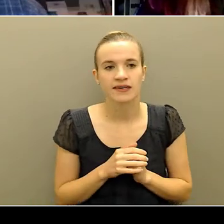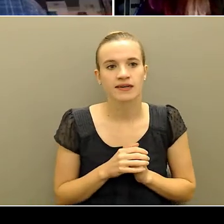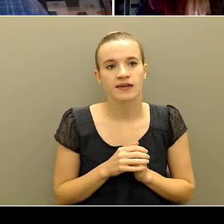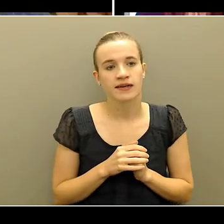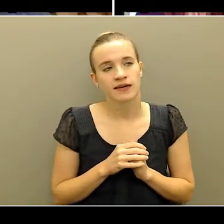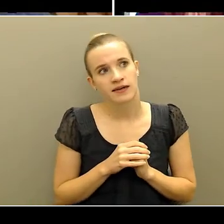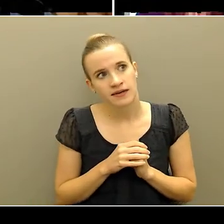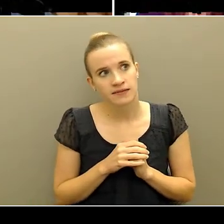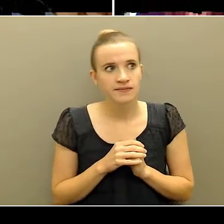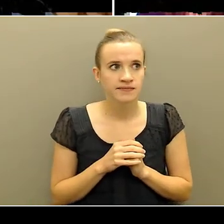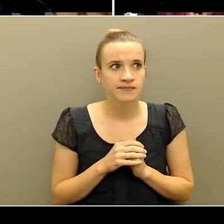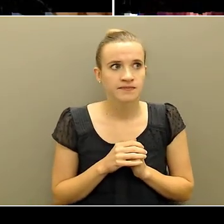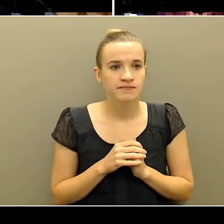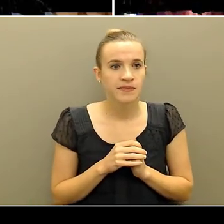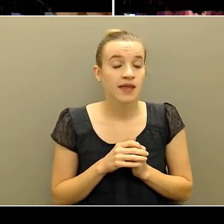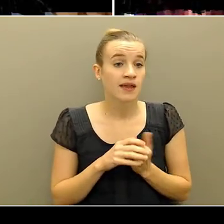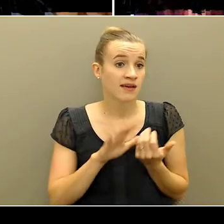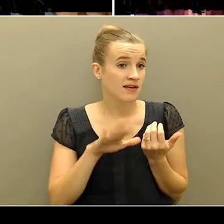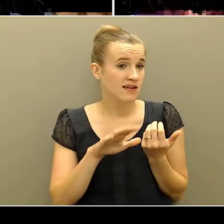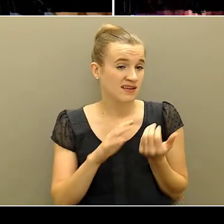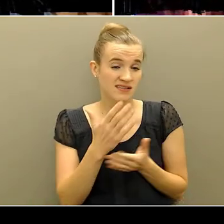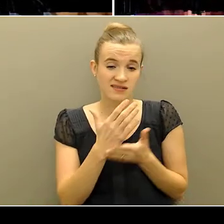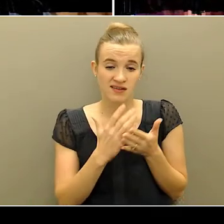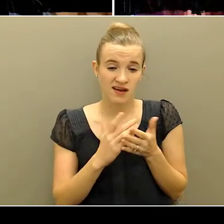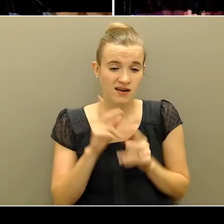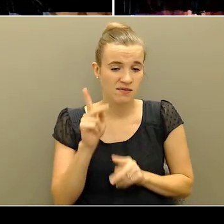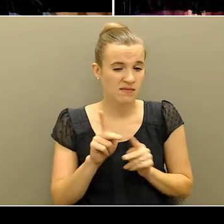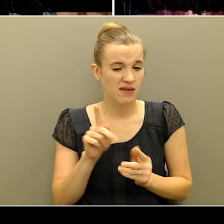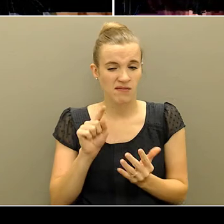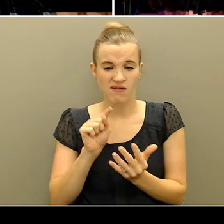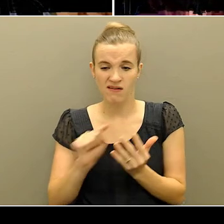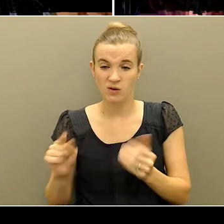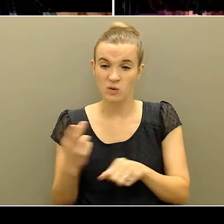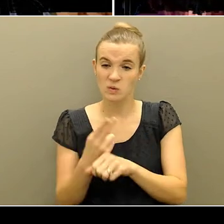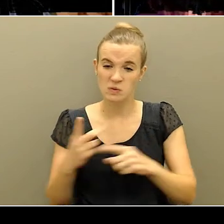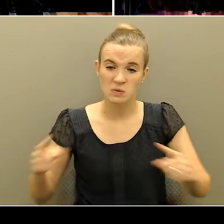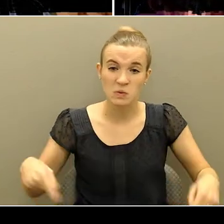lot of exploring. Any tips you have for folks that might be a little bit afraid